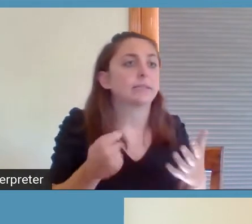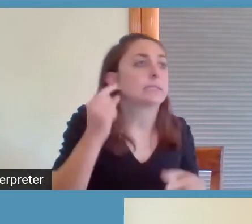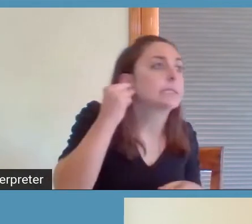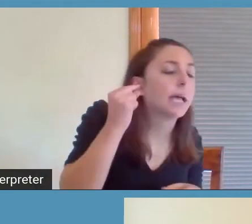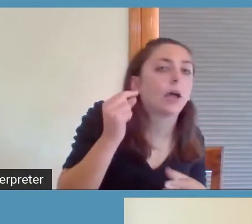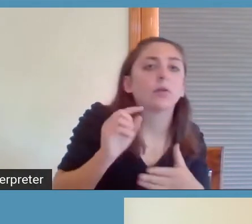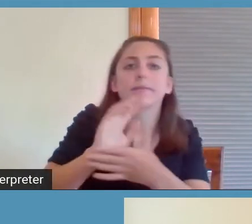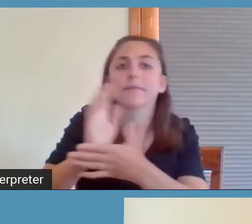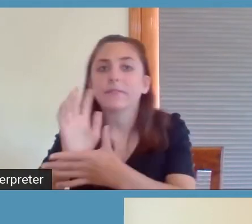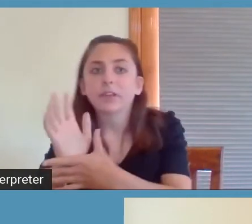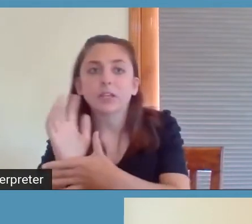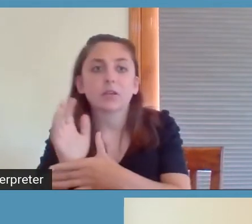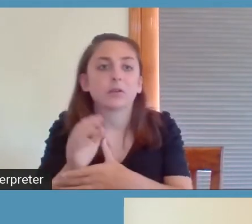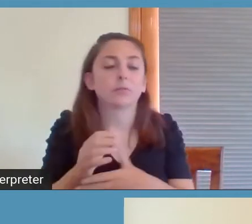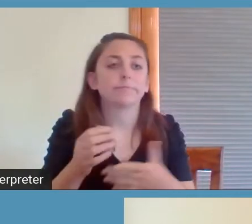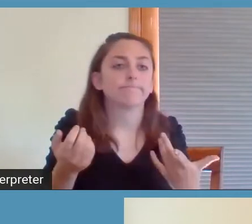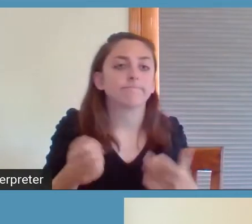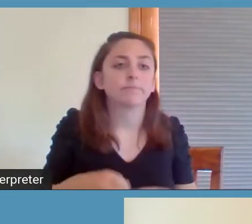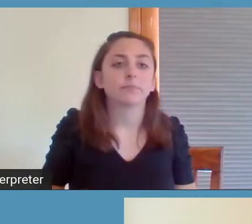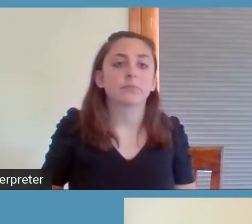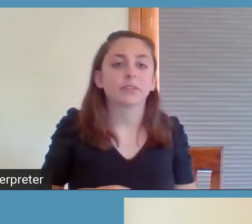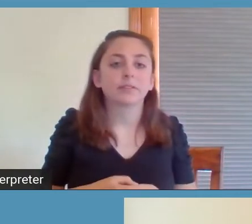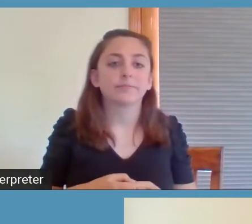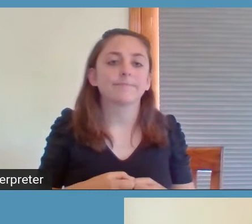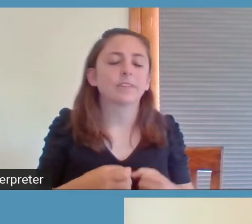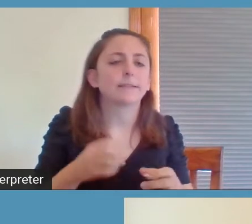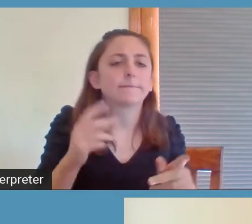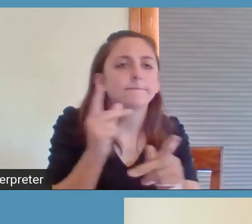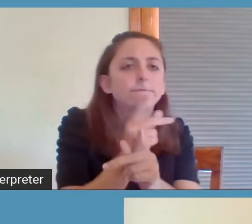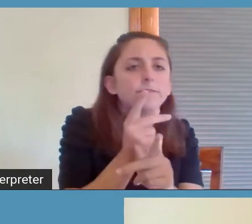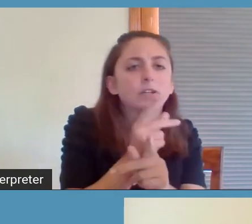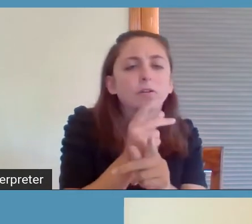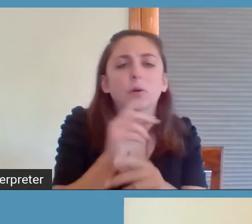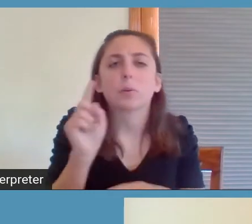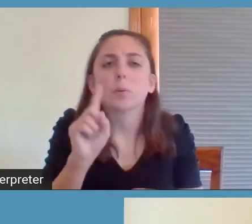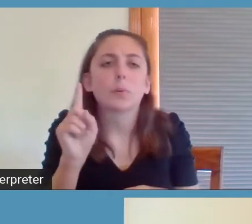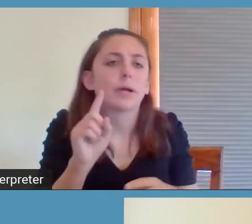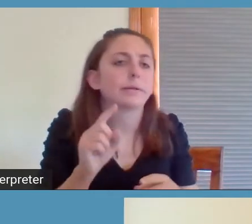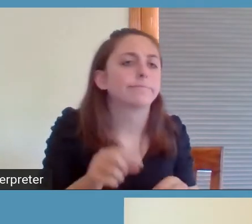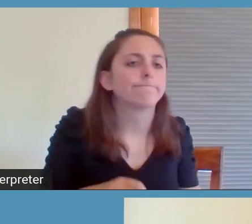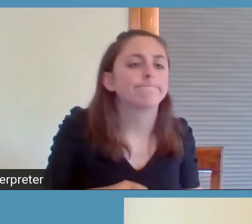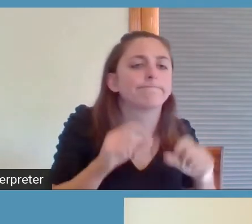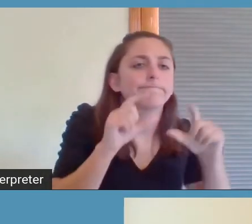know others who do that so that you know just when you're in in that small space you hear it and then